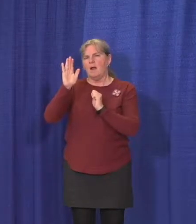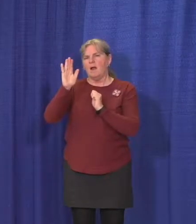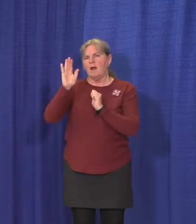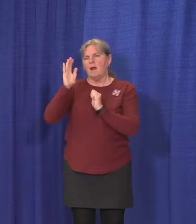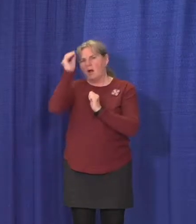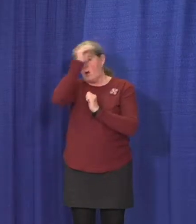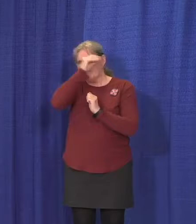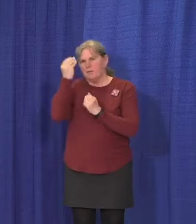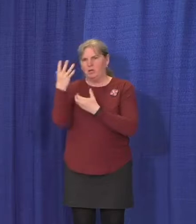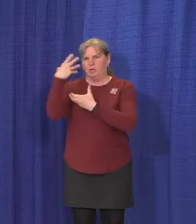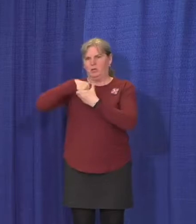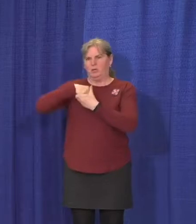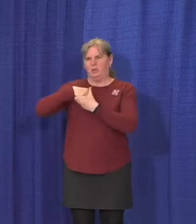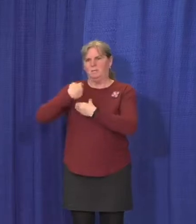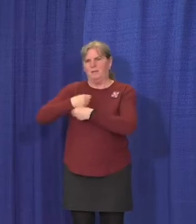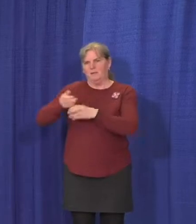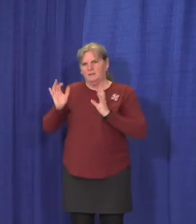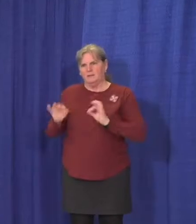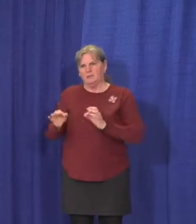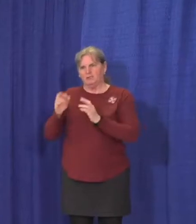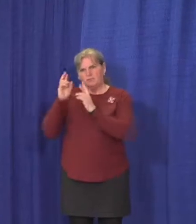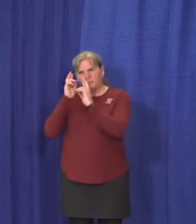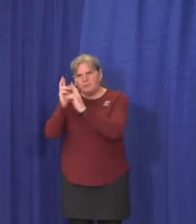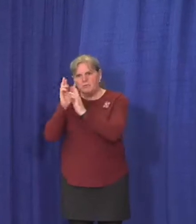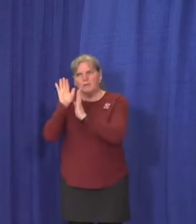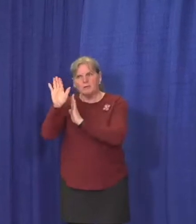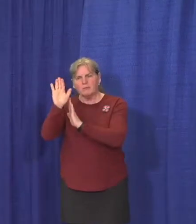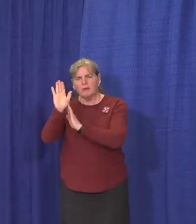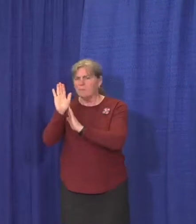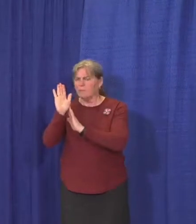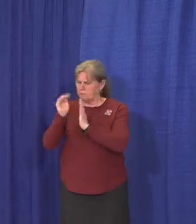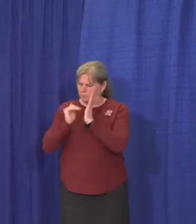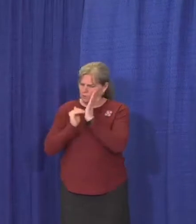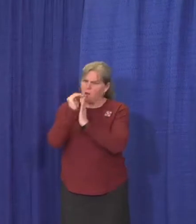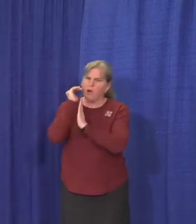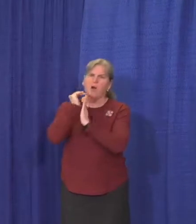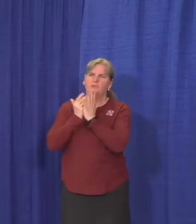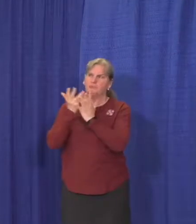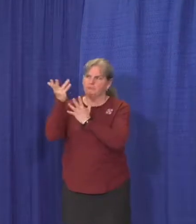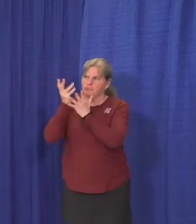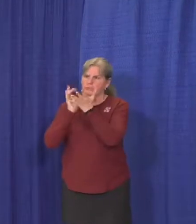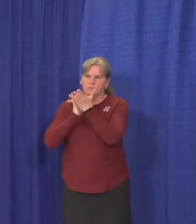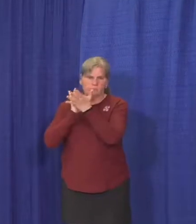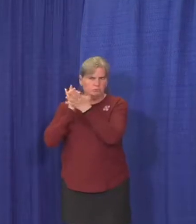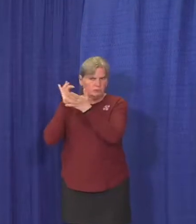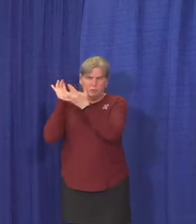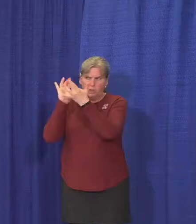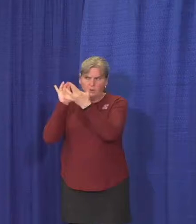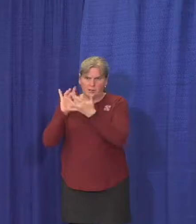situation is and what their wishes and desires are.